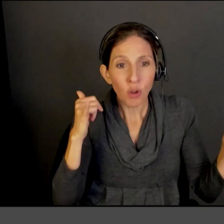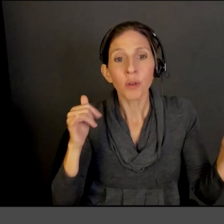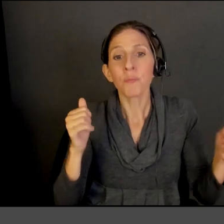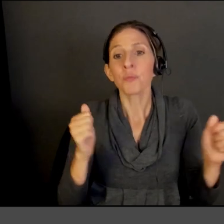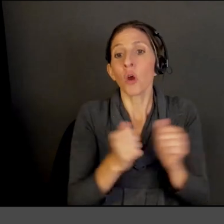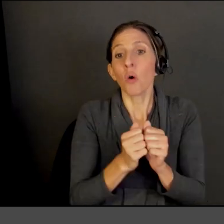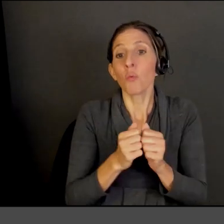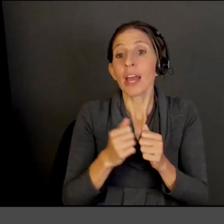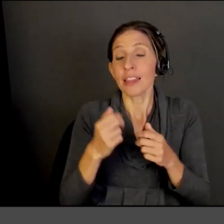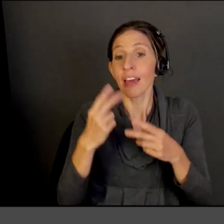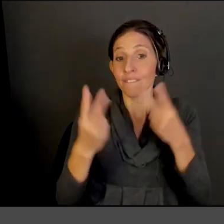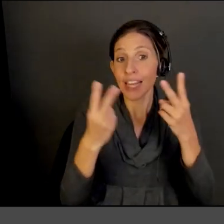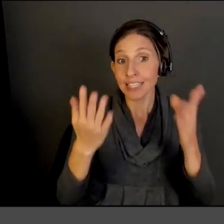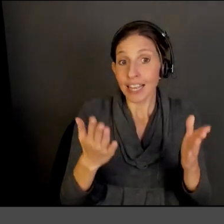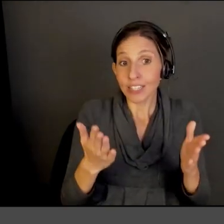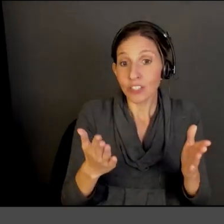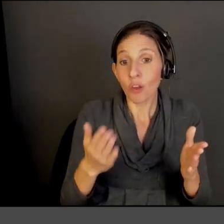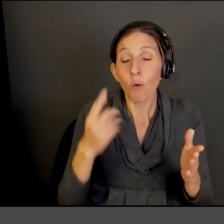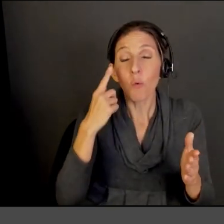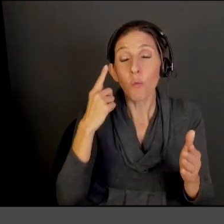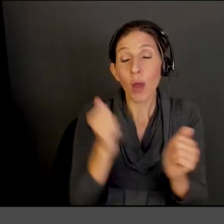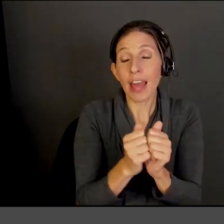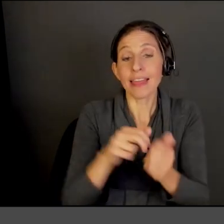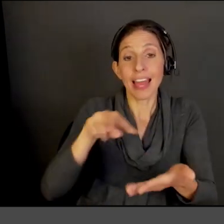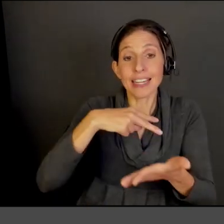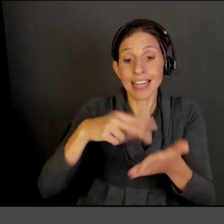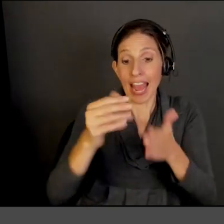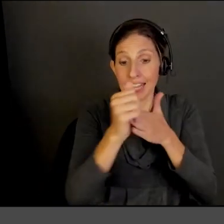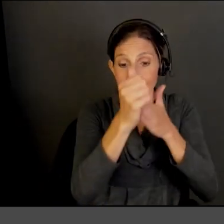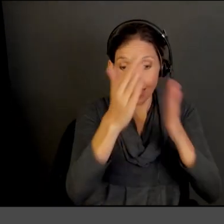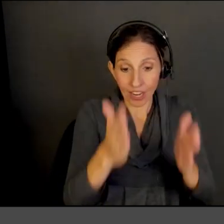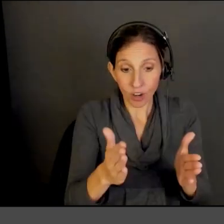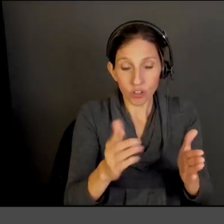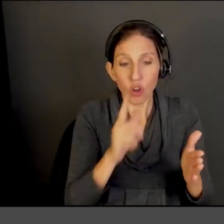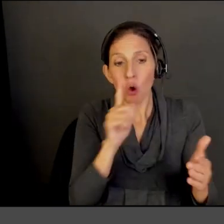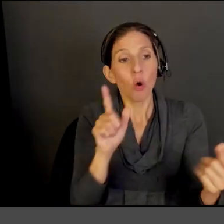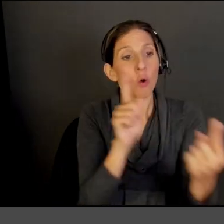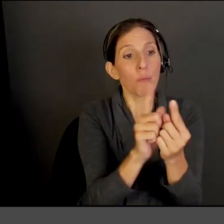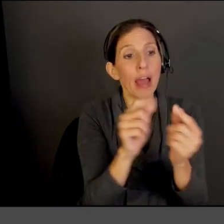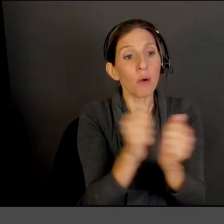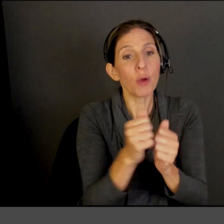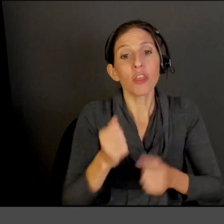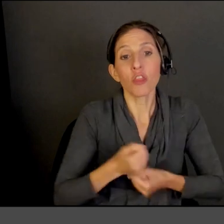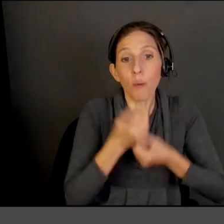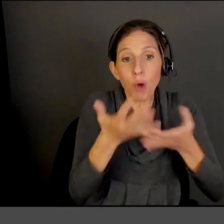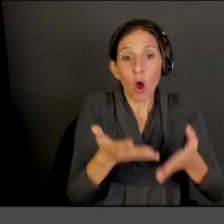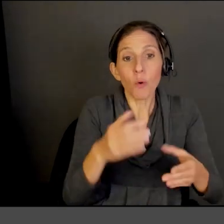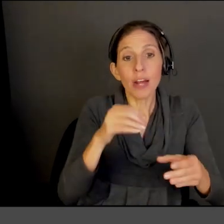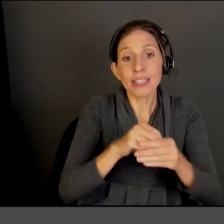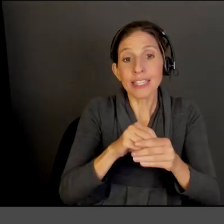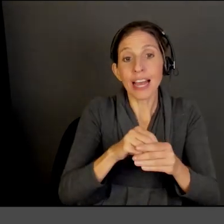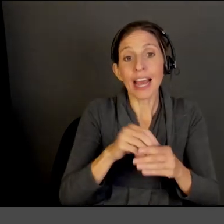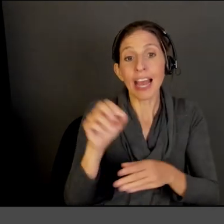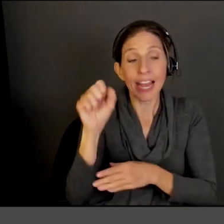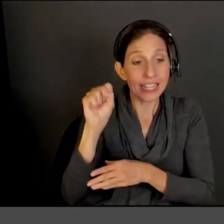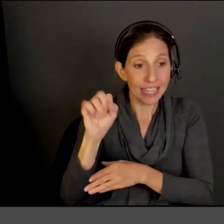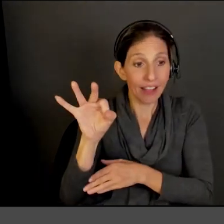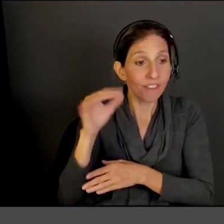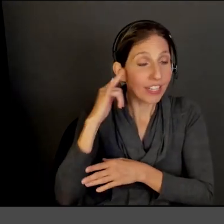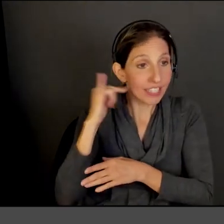AND THAT MET UP WITH THE POETS IN SAN FRANCISCO, LIKE NTOZAKE SHANGE, ALEJANDRO MURGUÍA, JANICE MIRIKITANI,